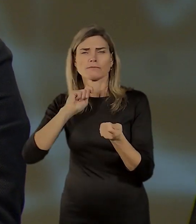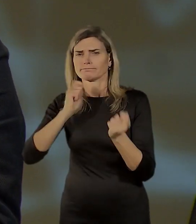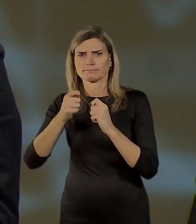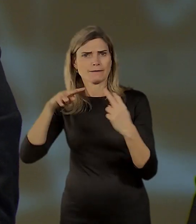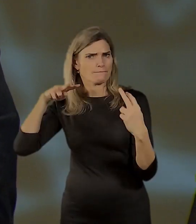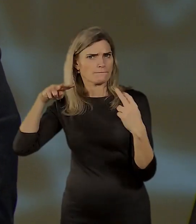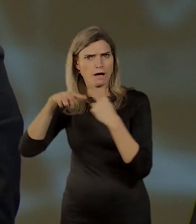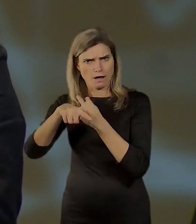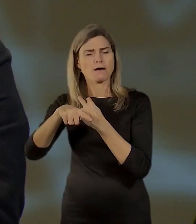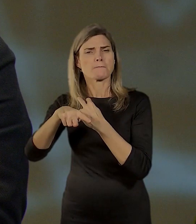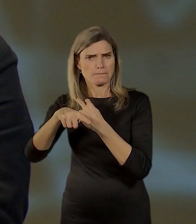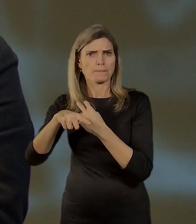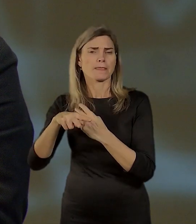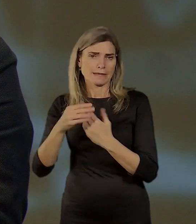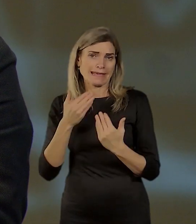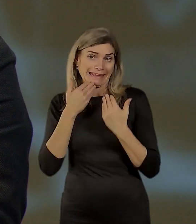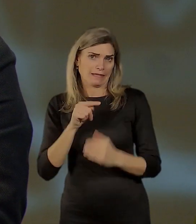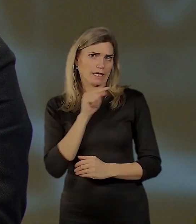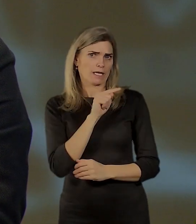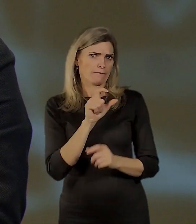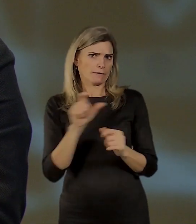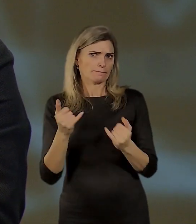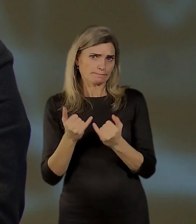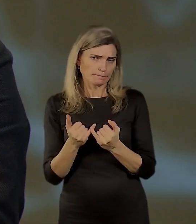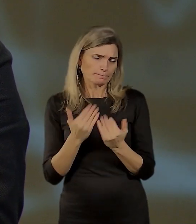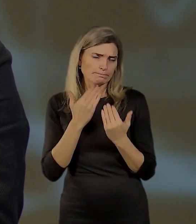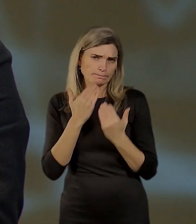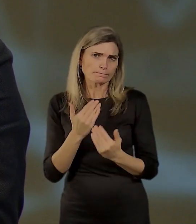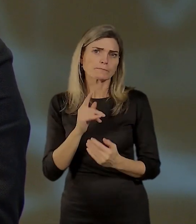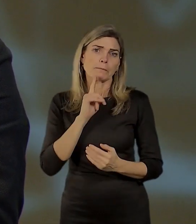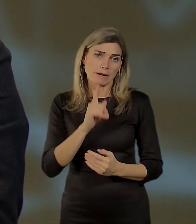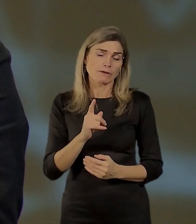I would say about it. -Thank you. -I would perhaps also